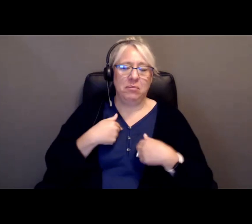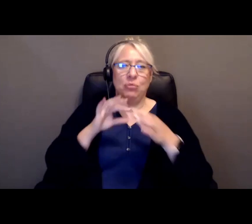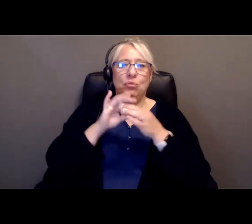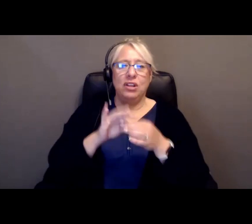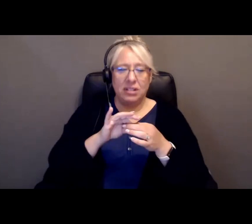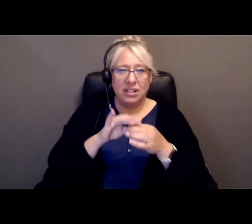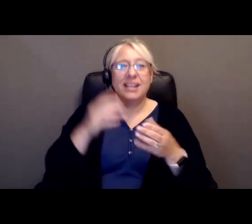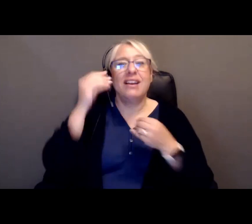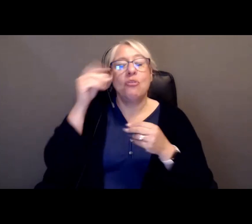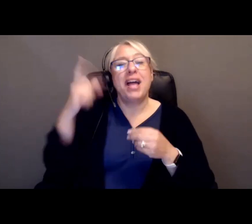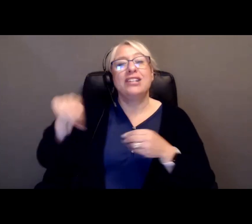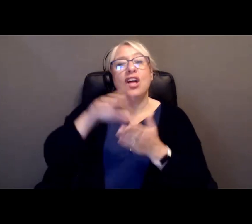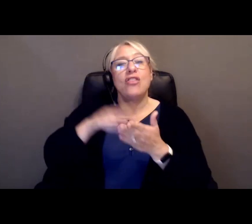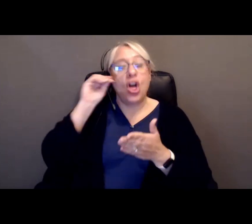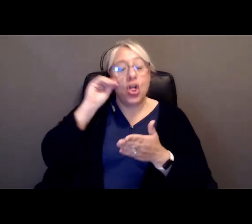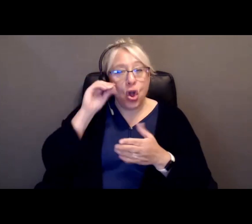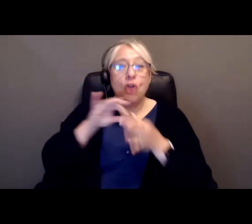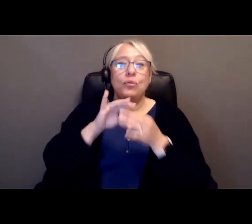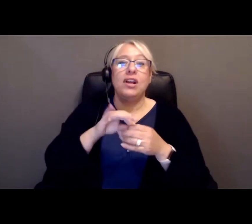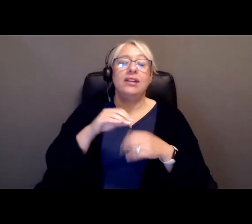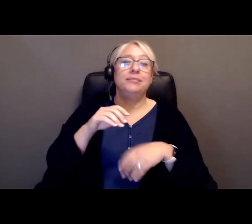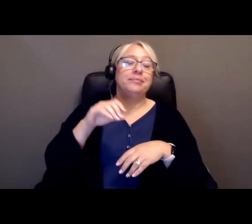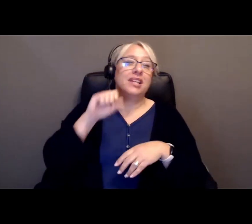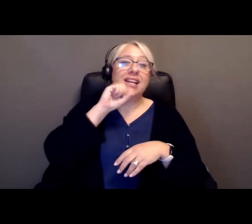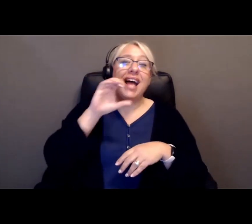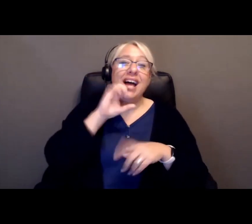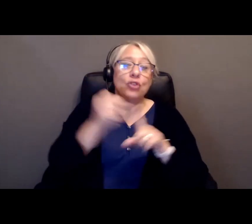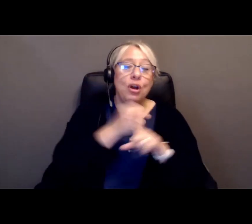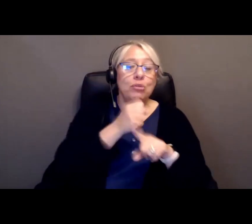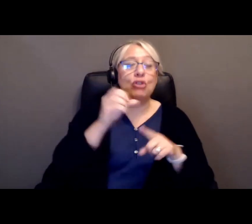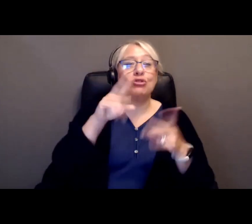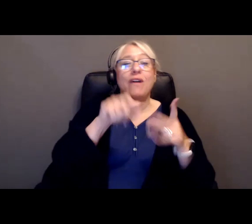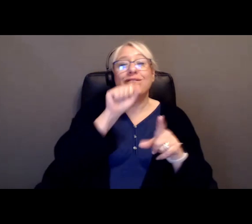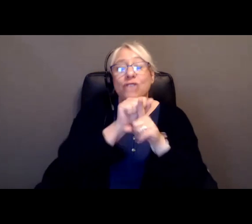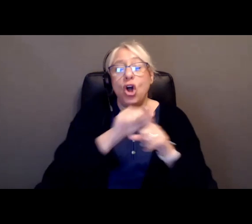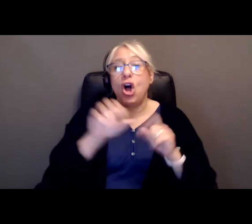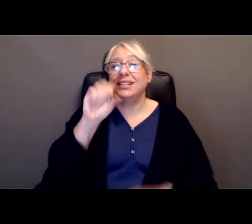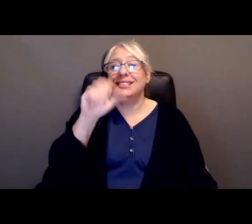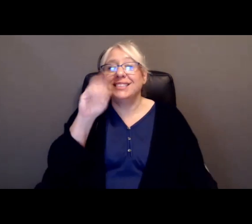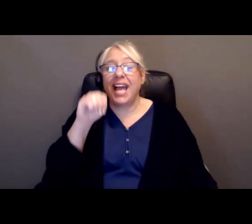abuse or frauds or scams or the grandparent scams. Things that they had no idea, and these were very